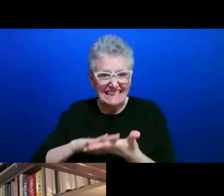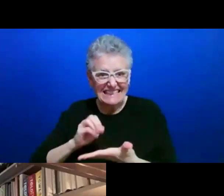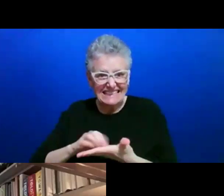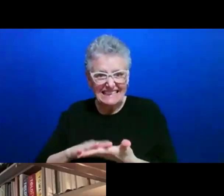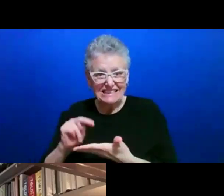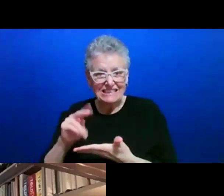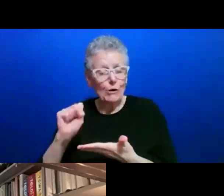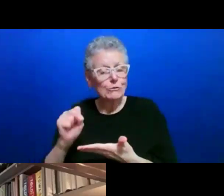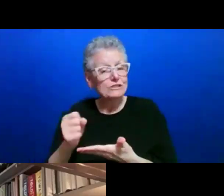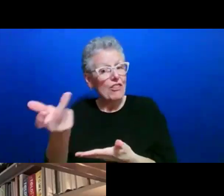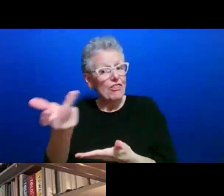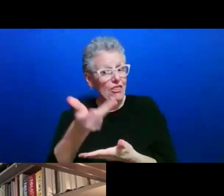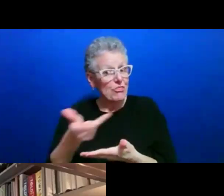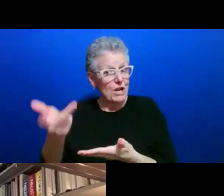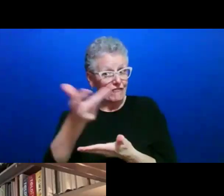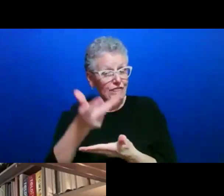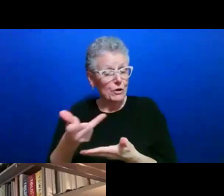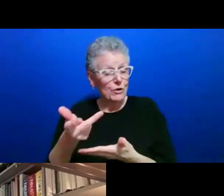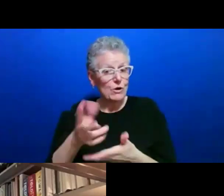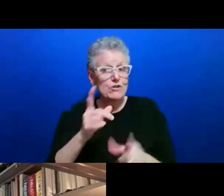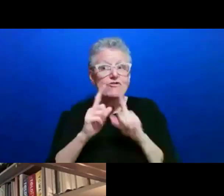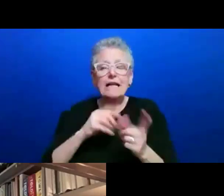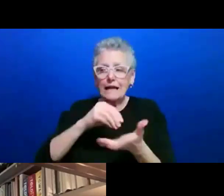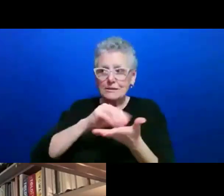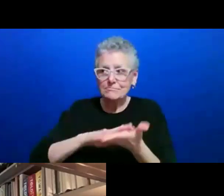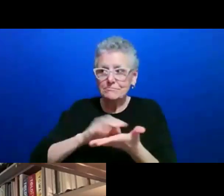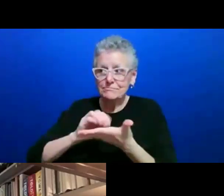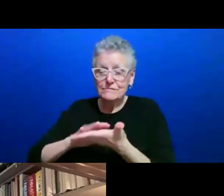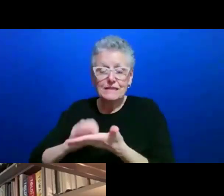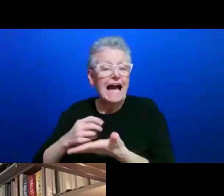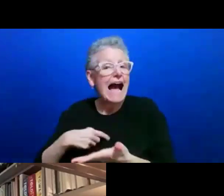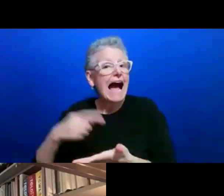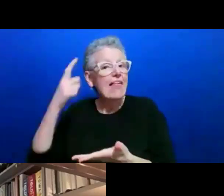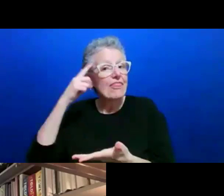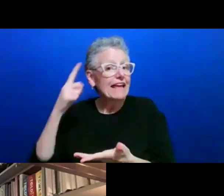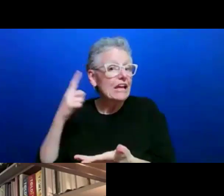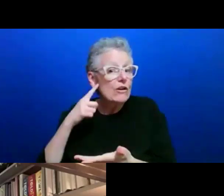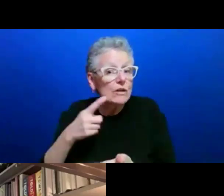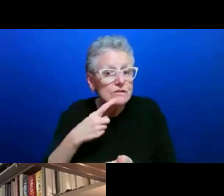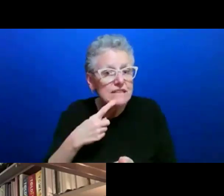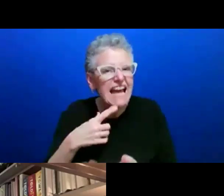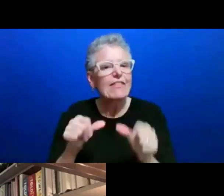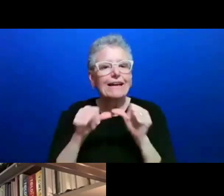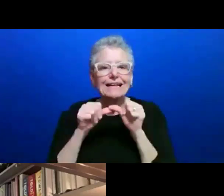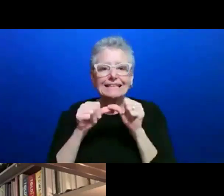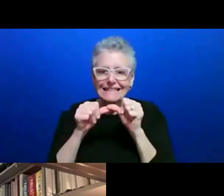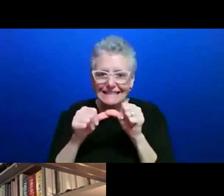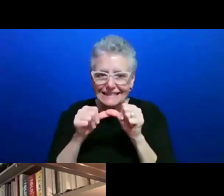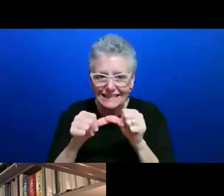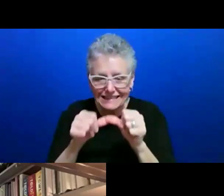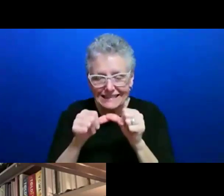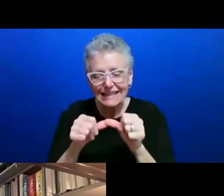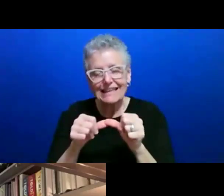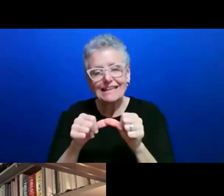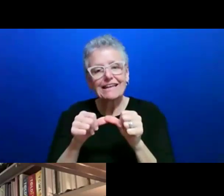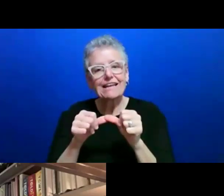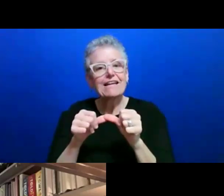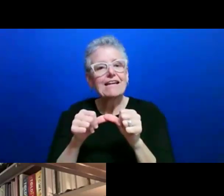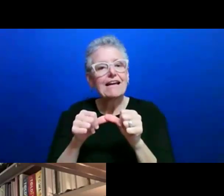were talking. And I think just hearing you say it's the consistency, it's finding a system